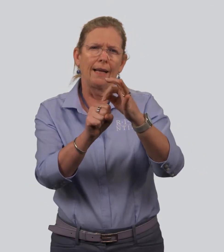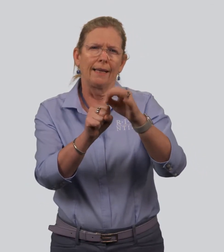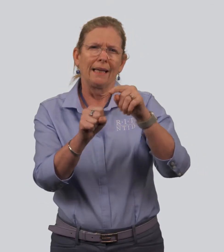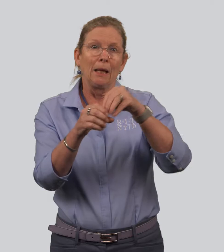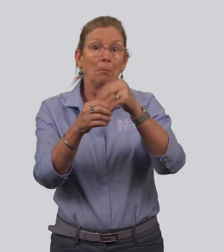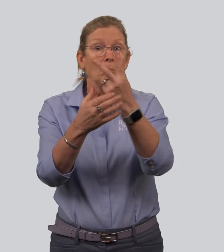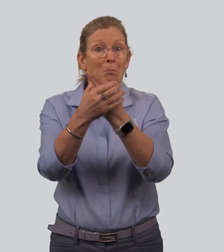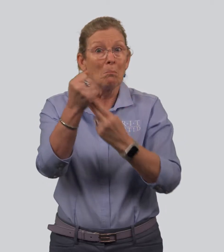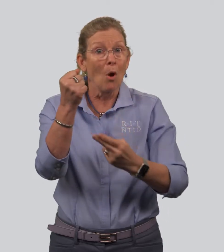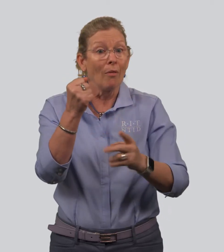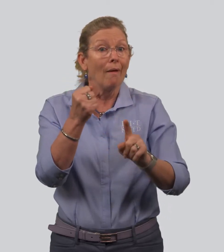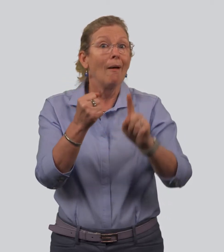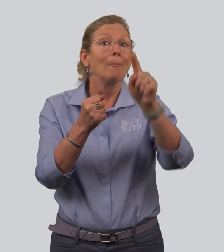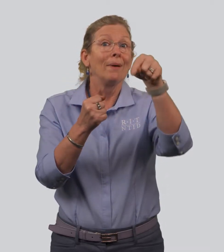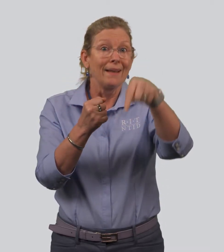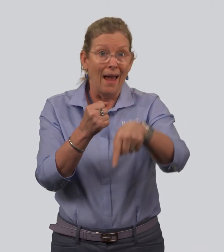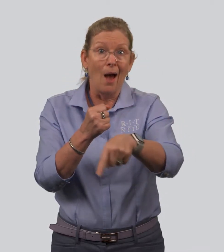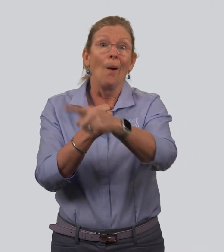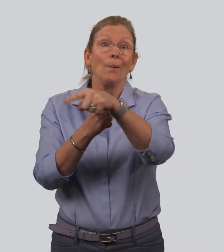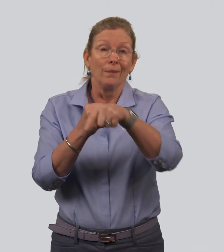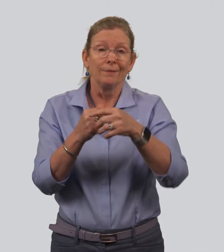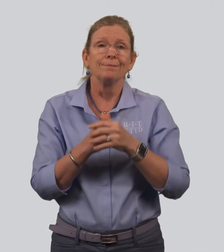both up and down.